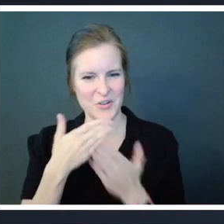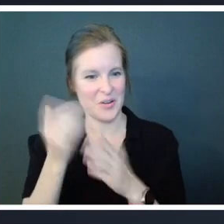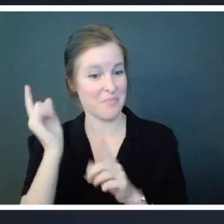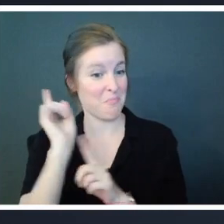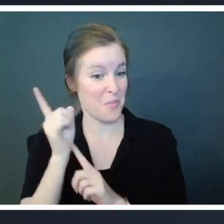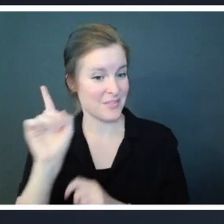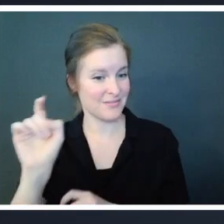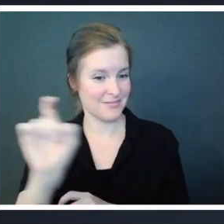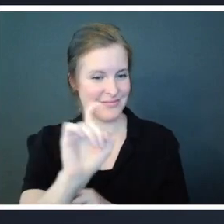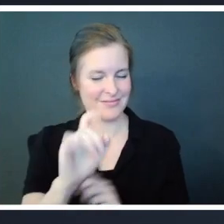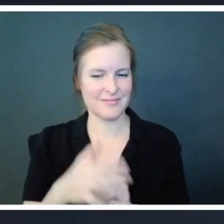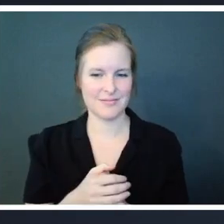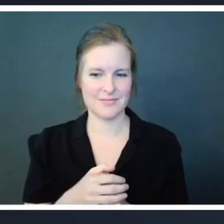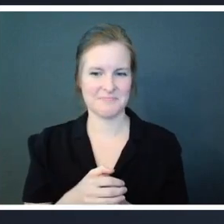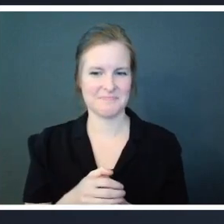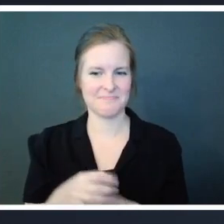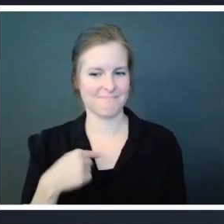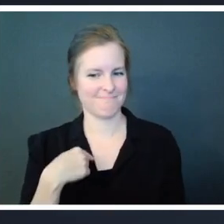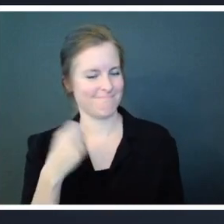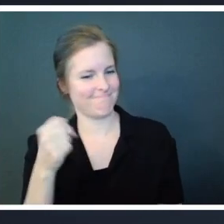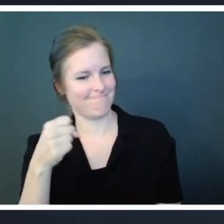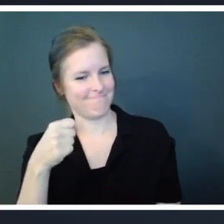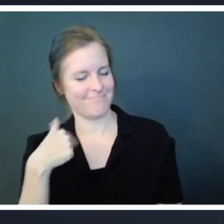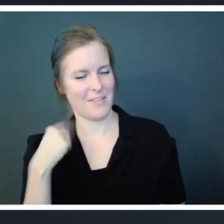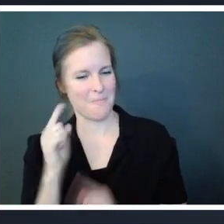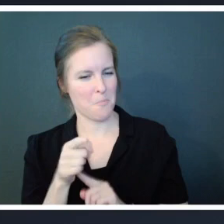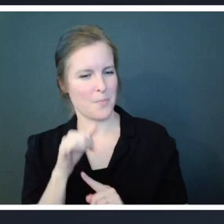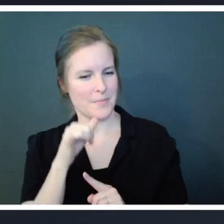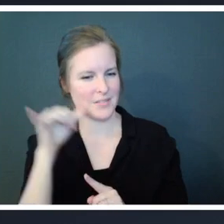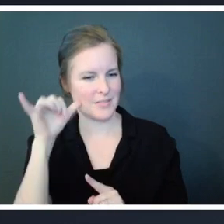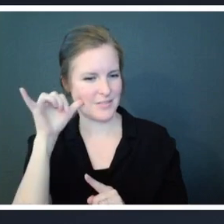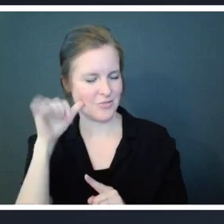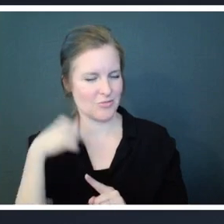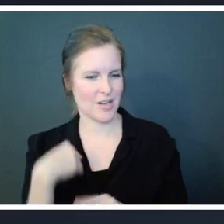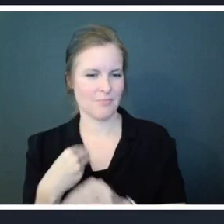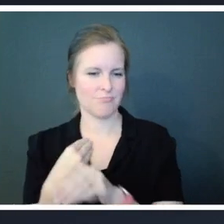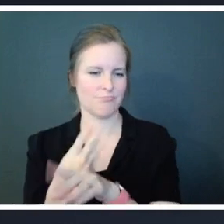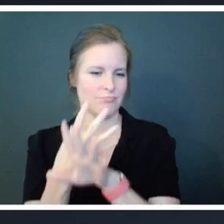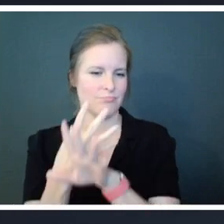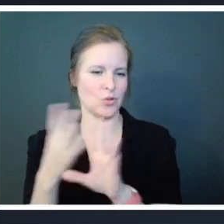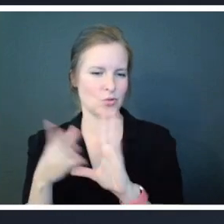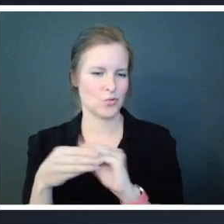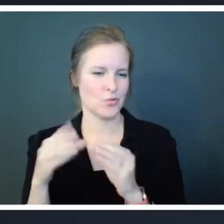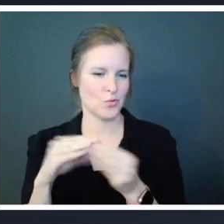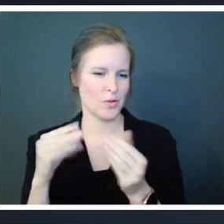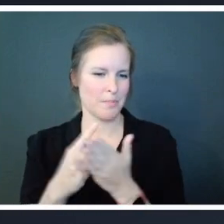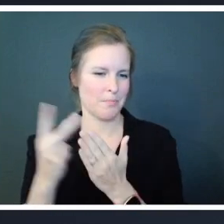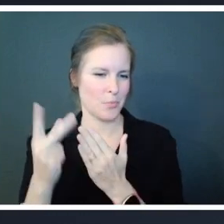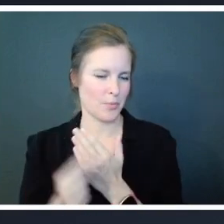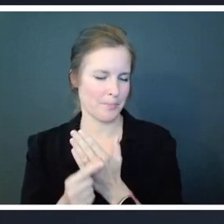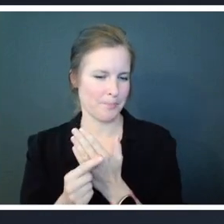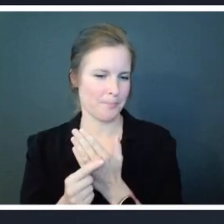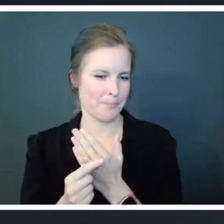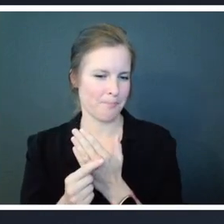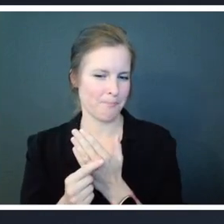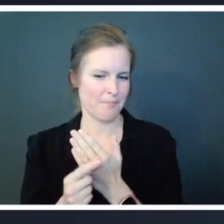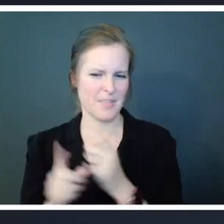just yesterday. I do a virtual storytime program, different from STEM stories. It's a live program,